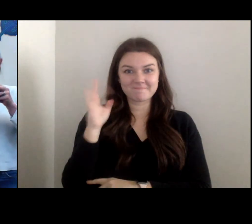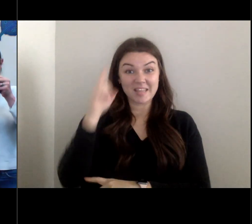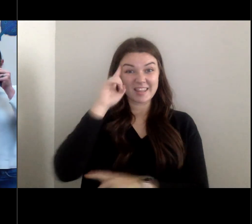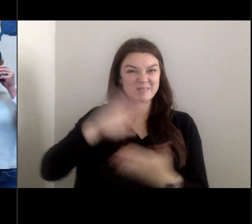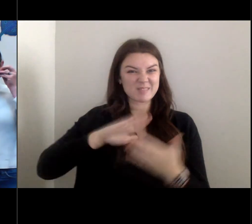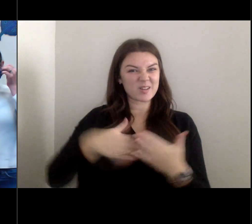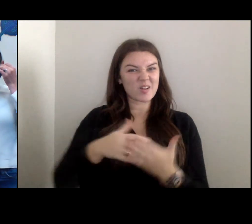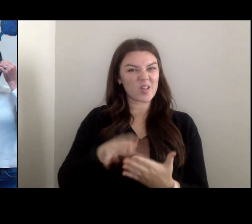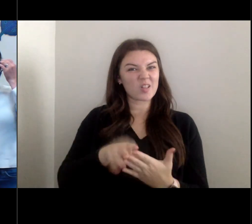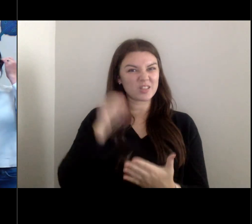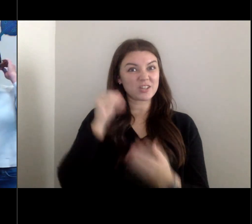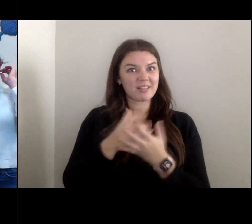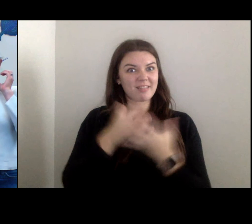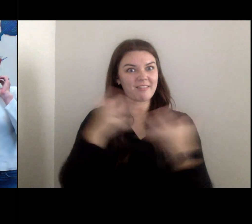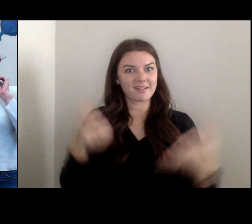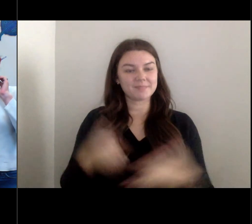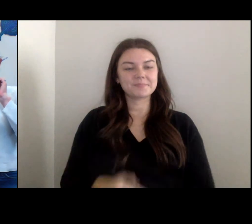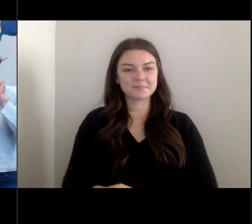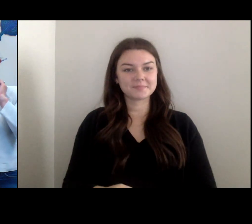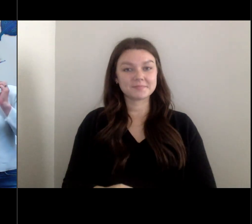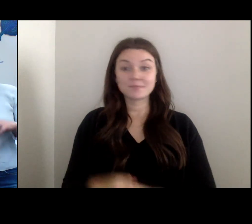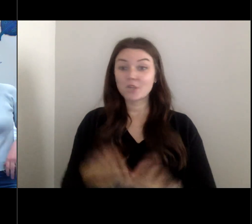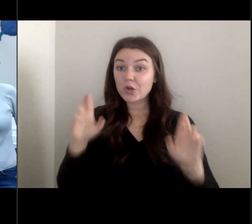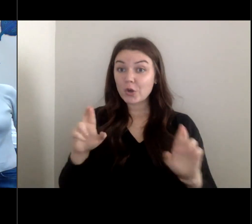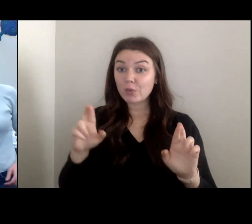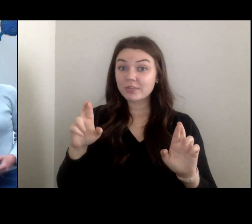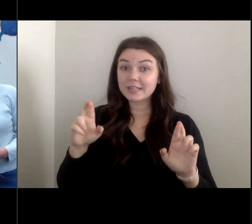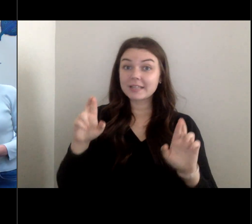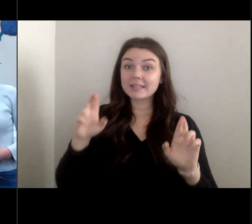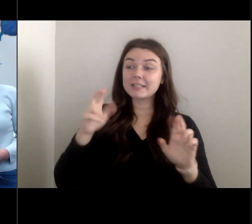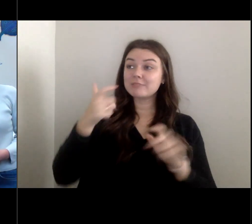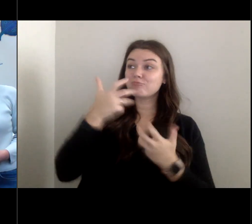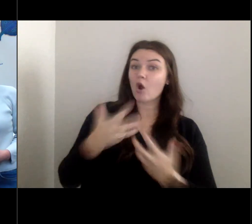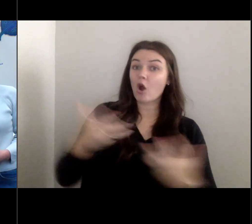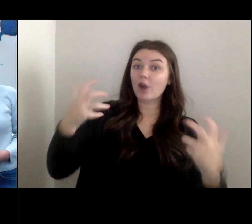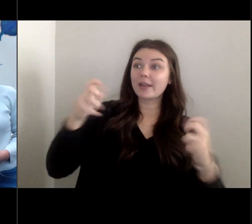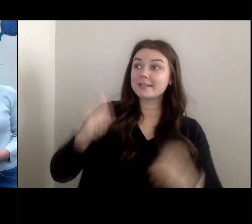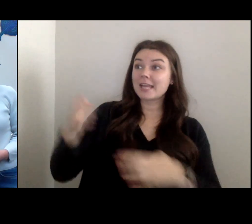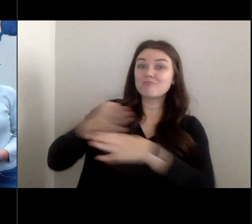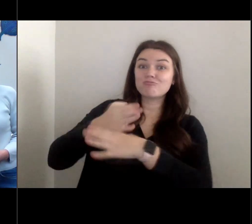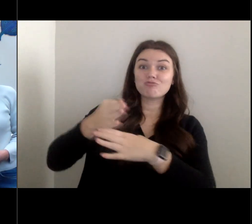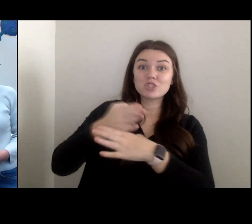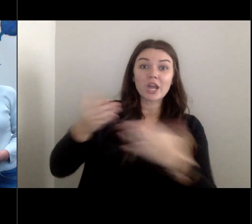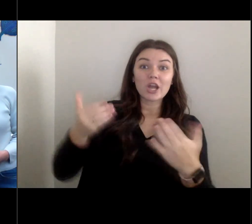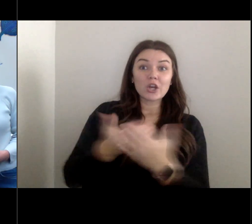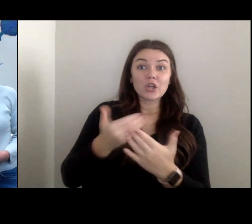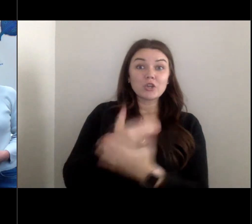and hopefully, our viewers can share our new knowledge with their friends and family. So I had also wanted to mention